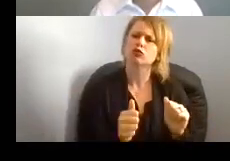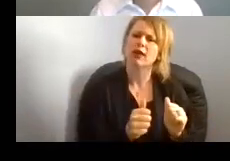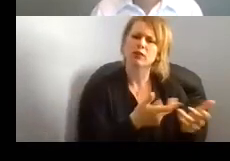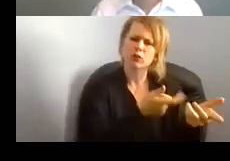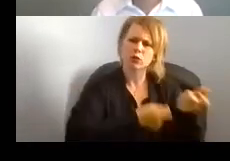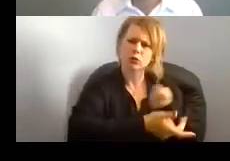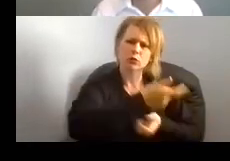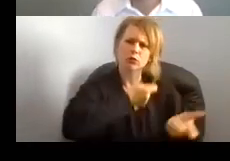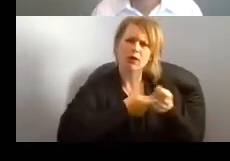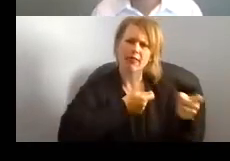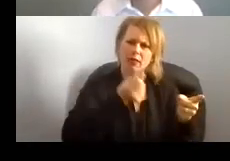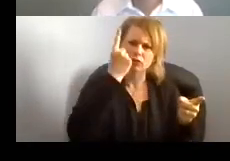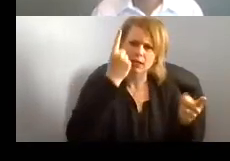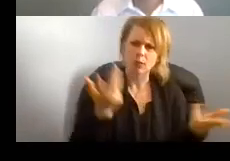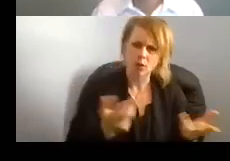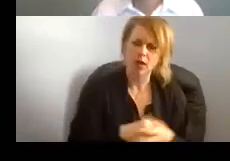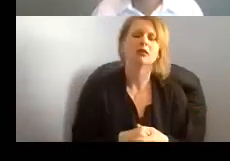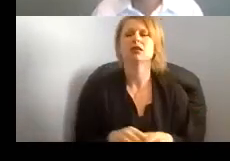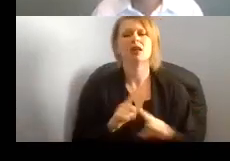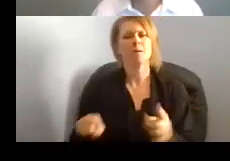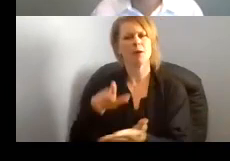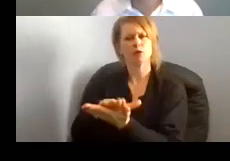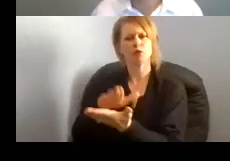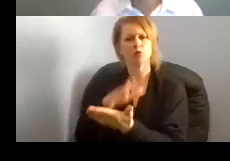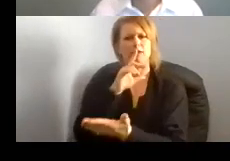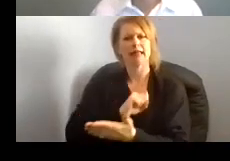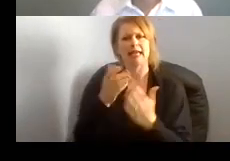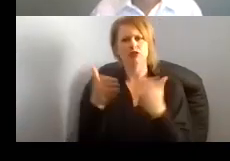But for school-aged children in general, they already know the concepts.